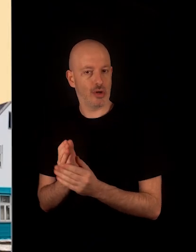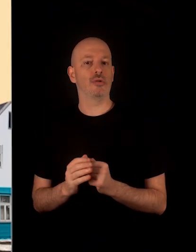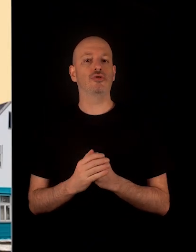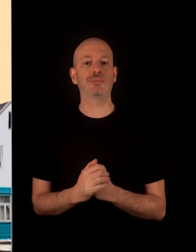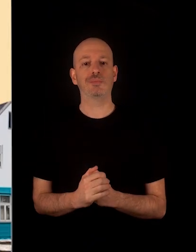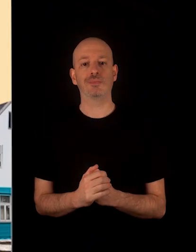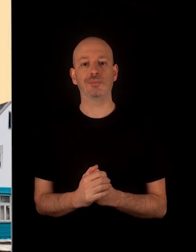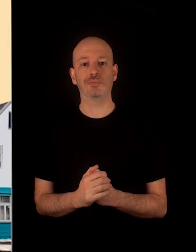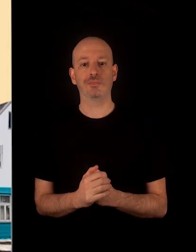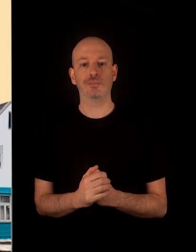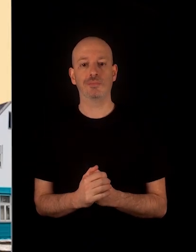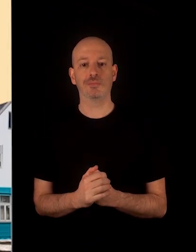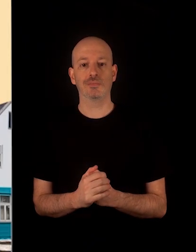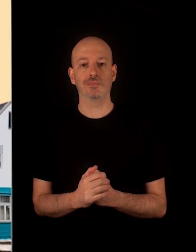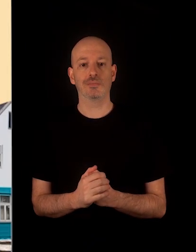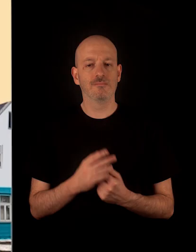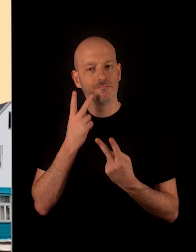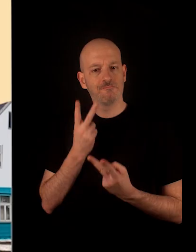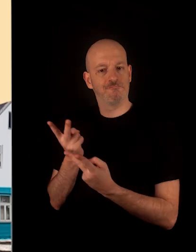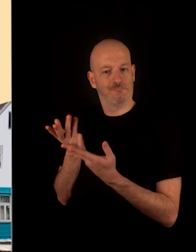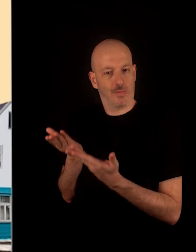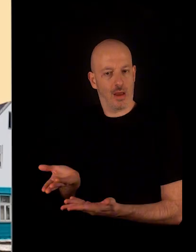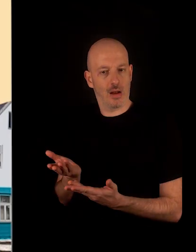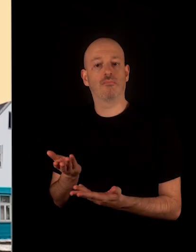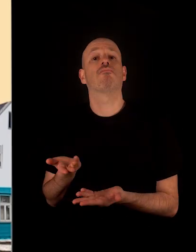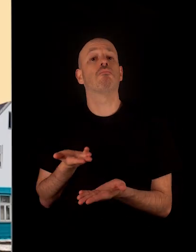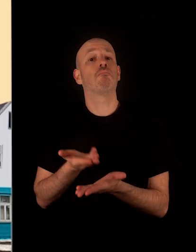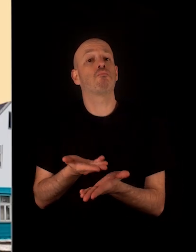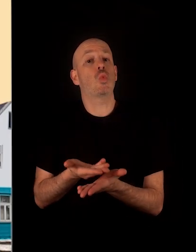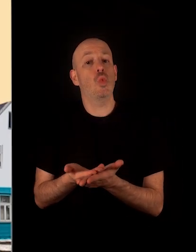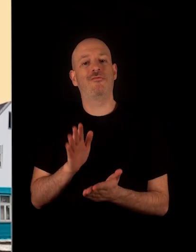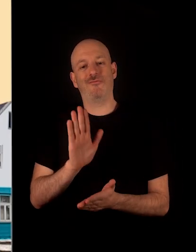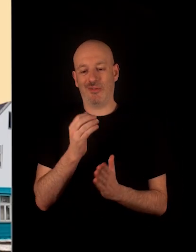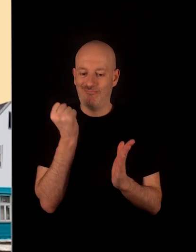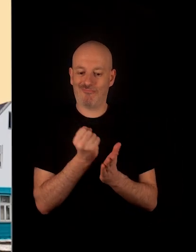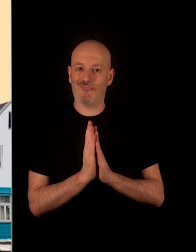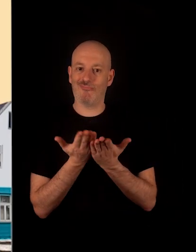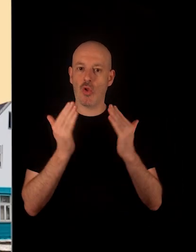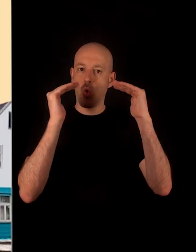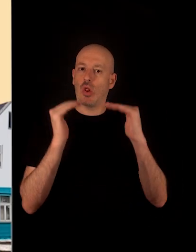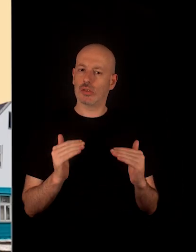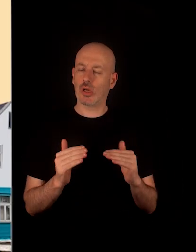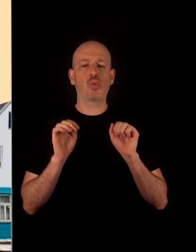You need to have the capacity to implement the residency project and very, very important in the application form